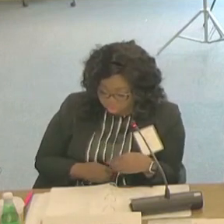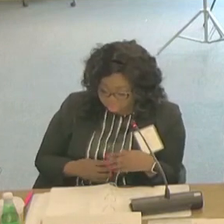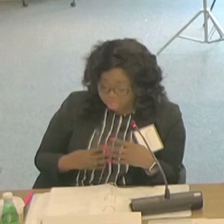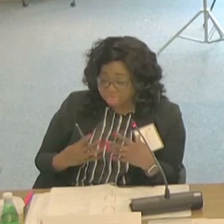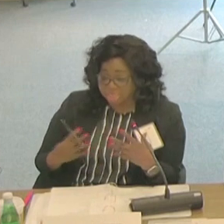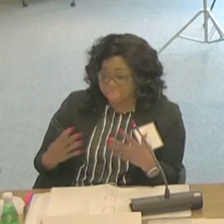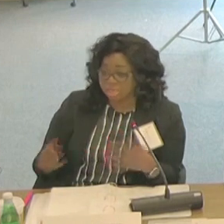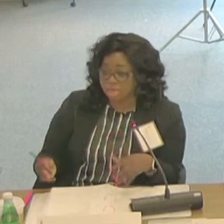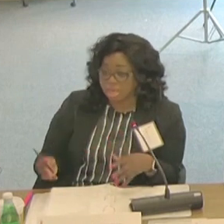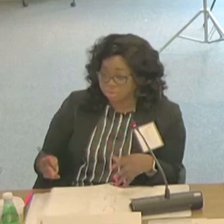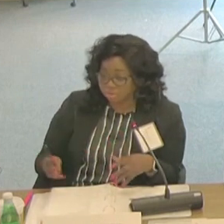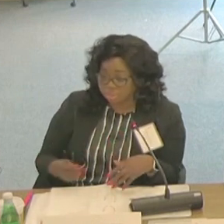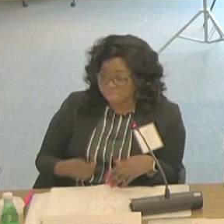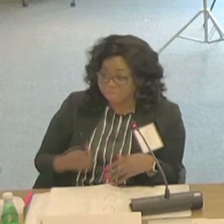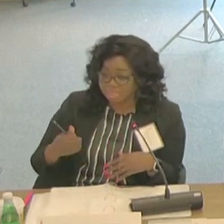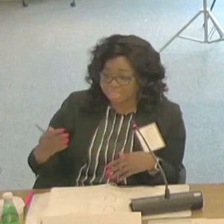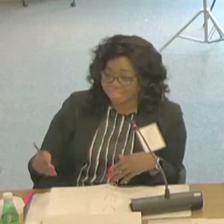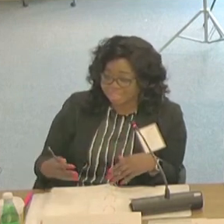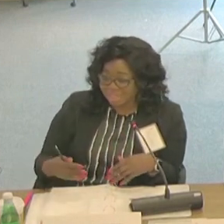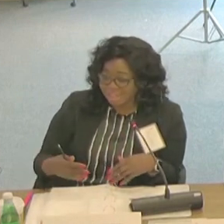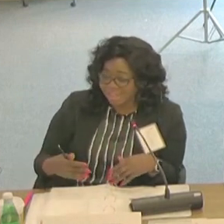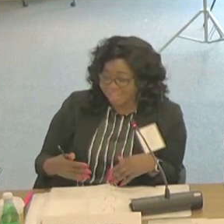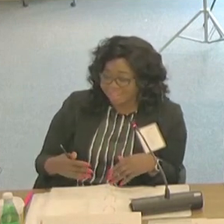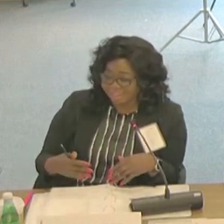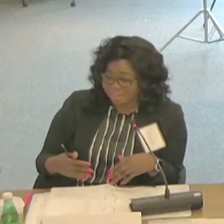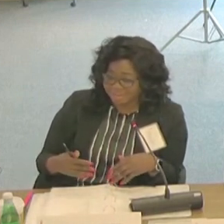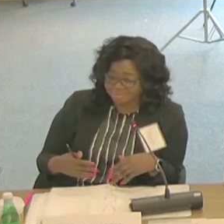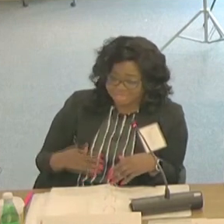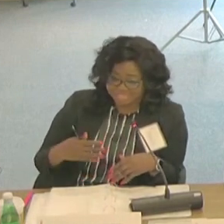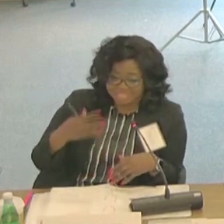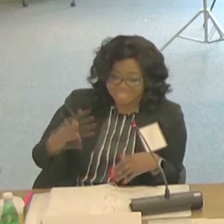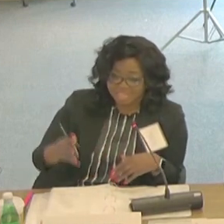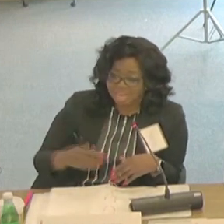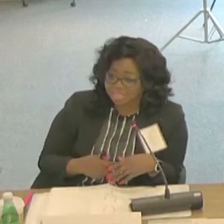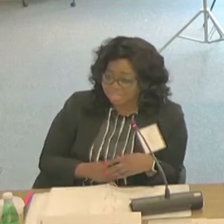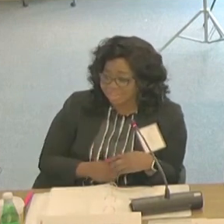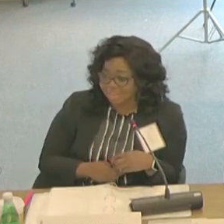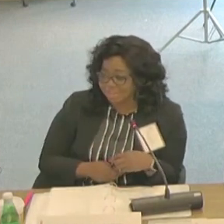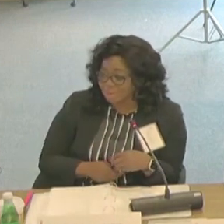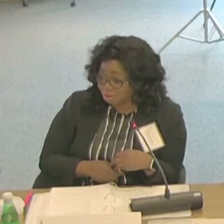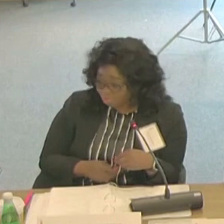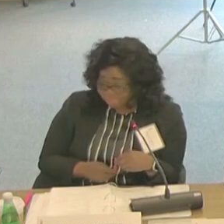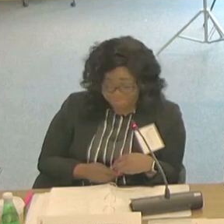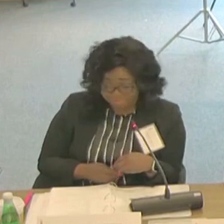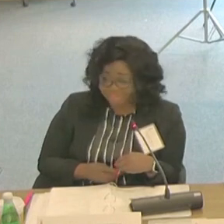all and the unintended consequences. I've been telling my CDC colleagues because I've